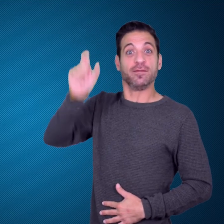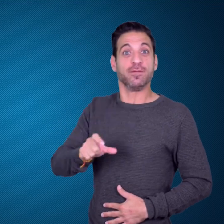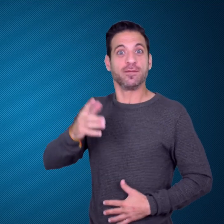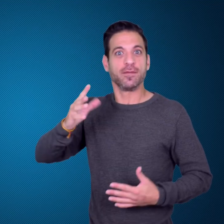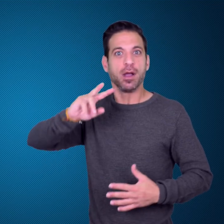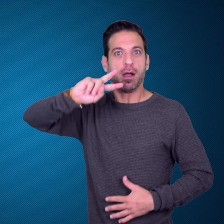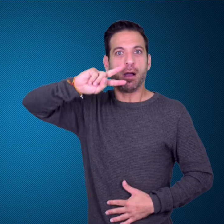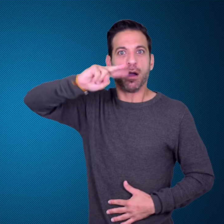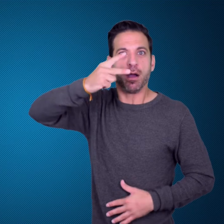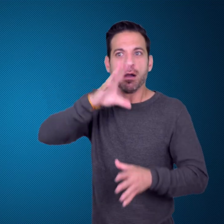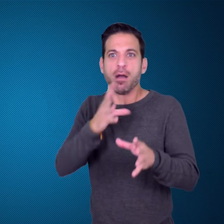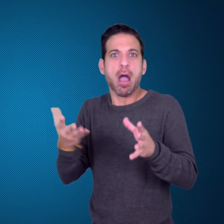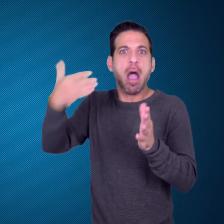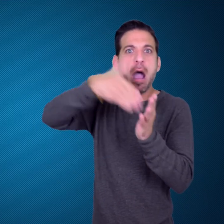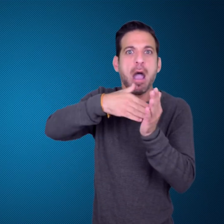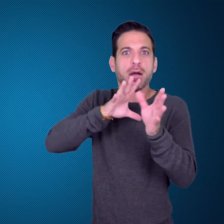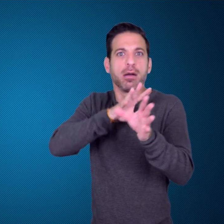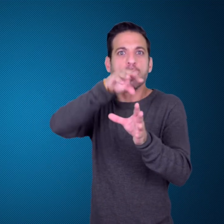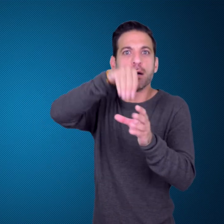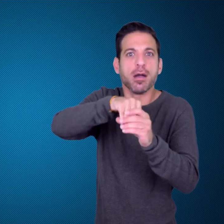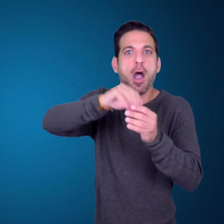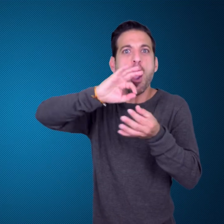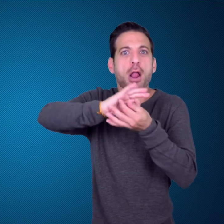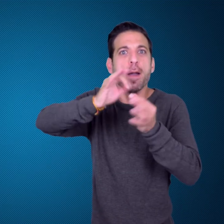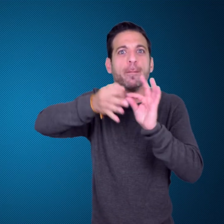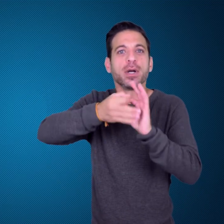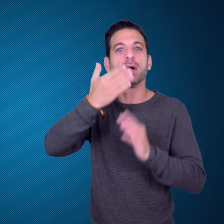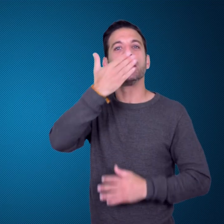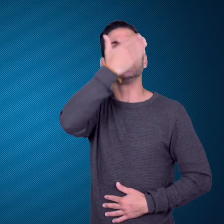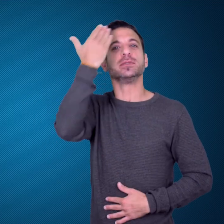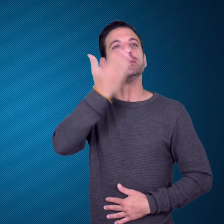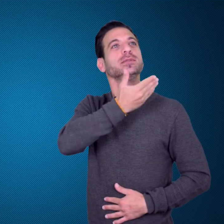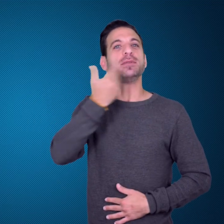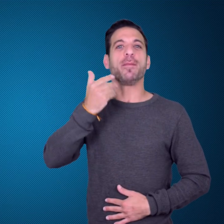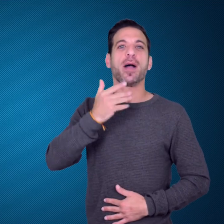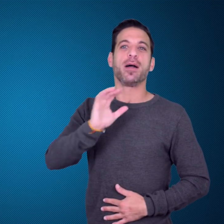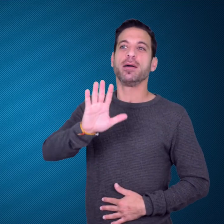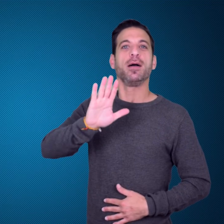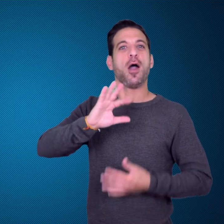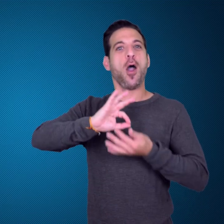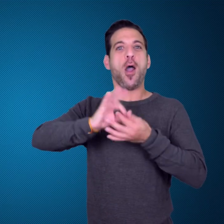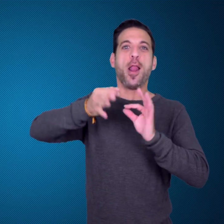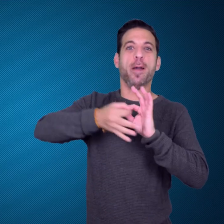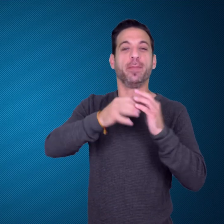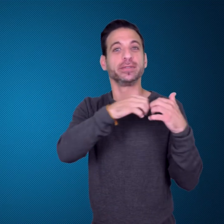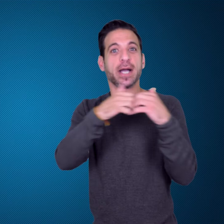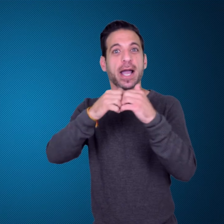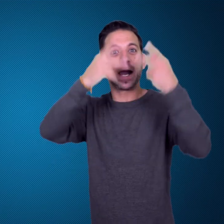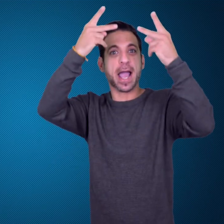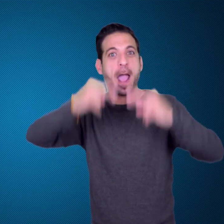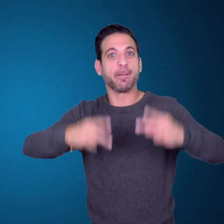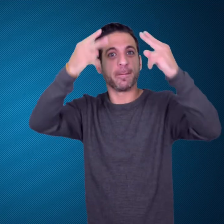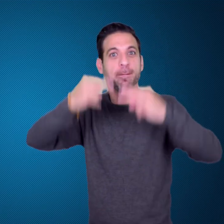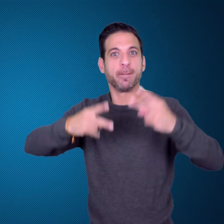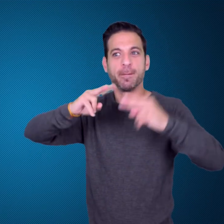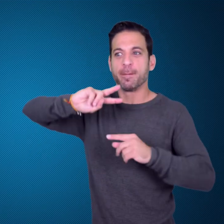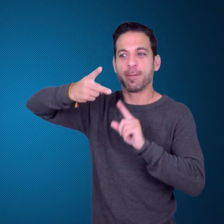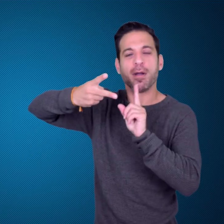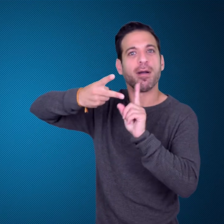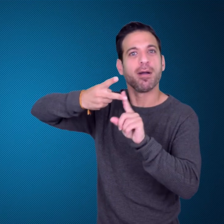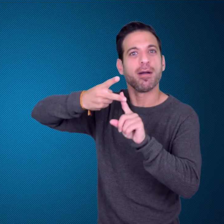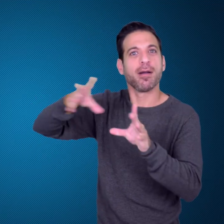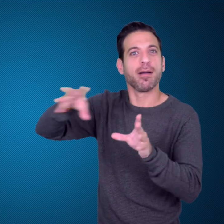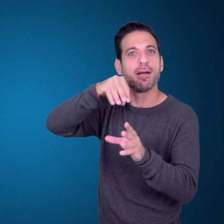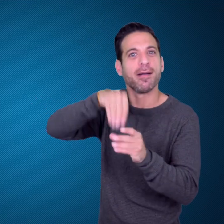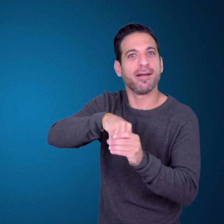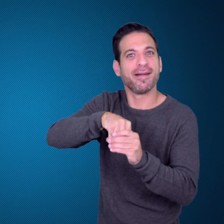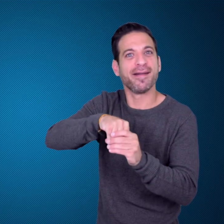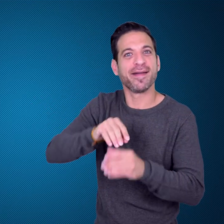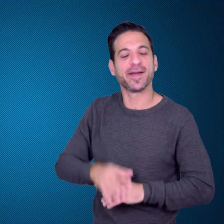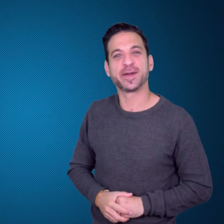ever to compete at the Olympics twice at the 2nd Summer